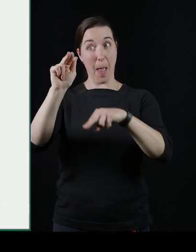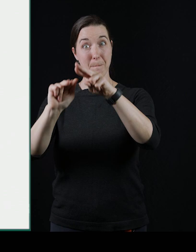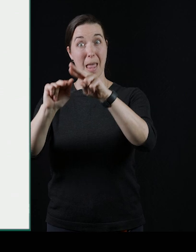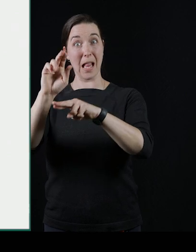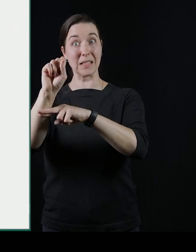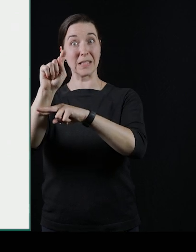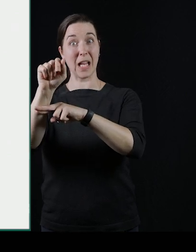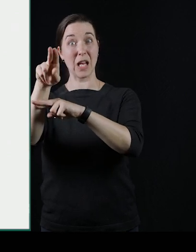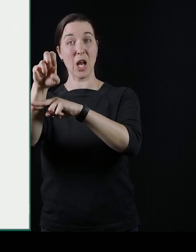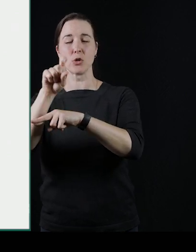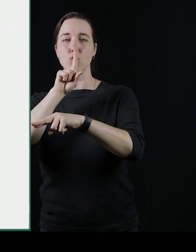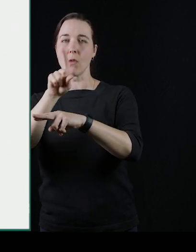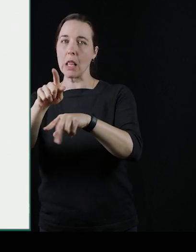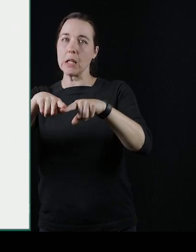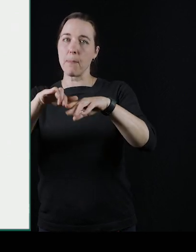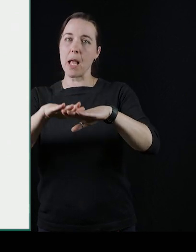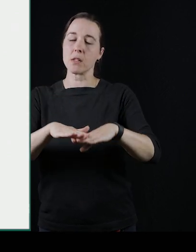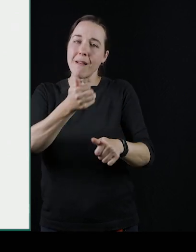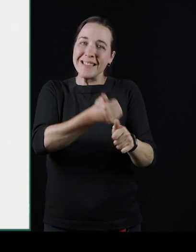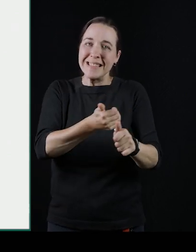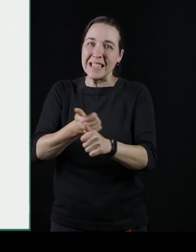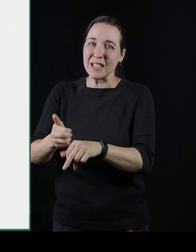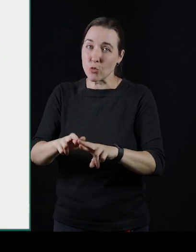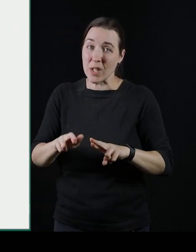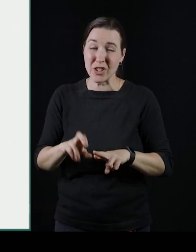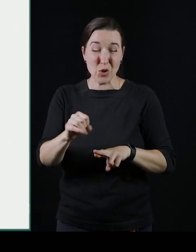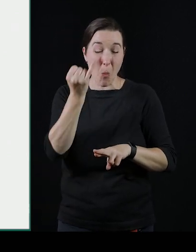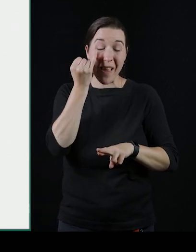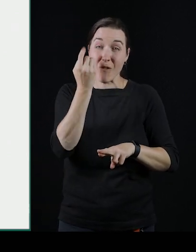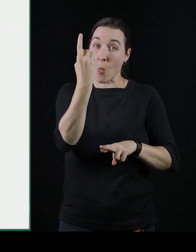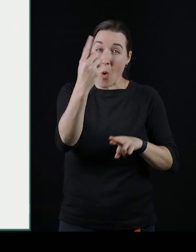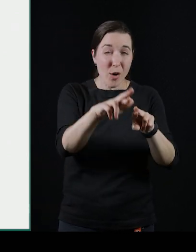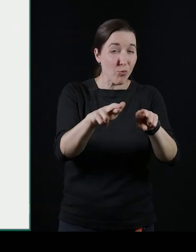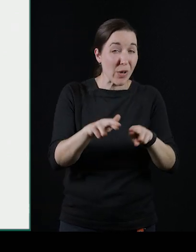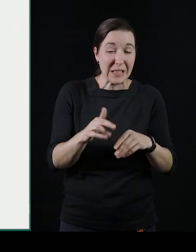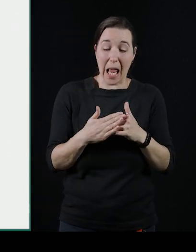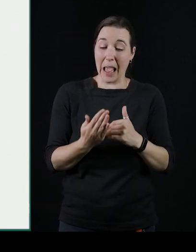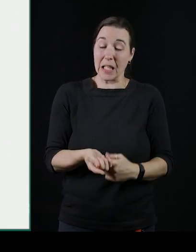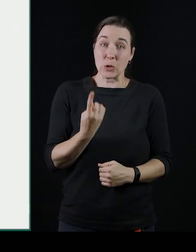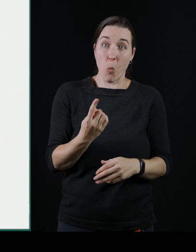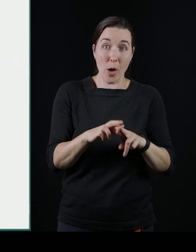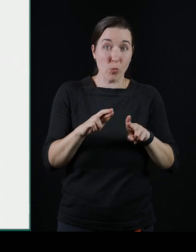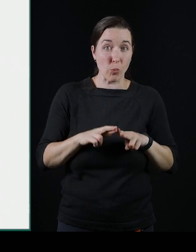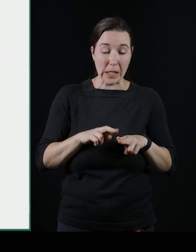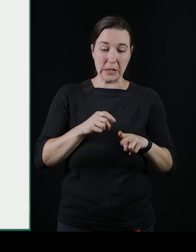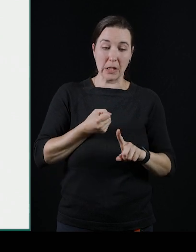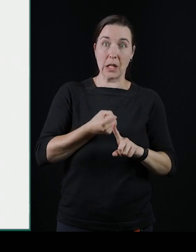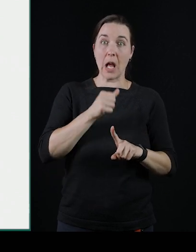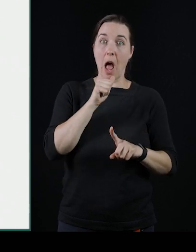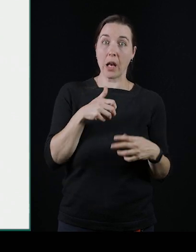of all original region sites, right? So if one region, at least one region, reaches unhealthy state,